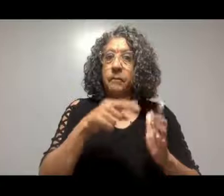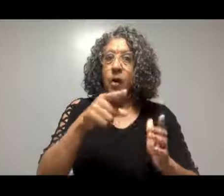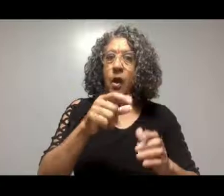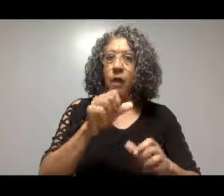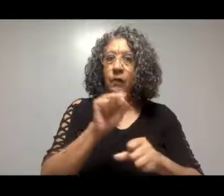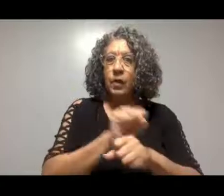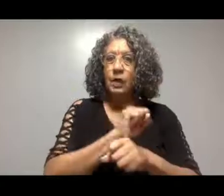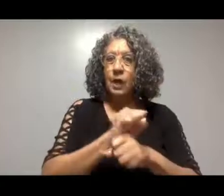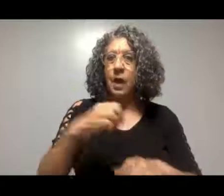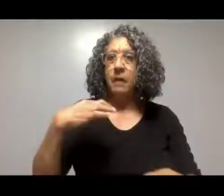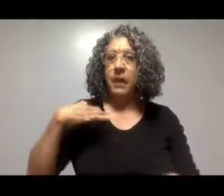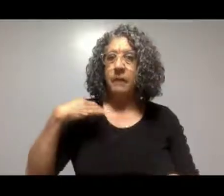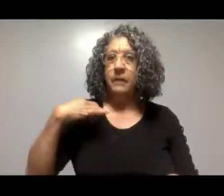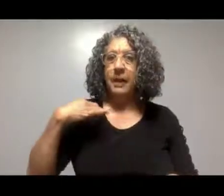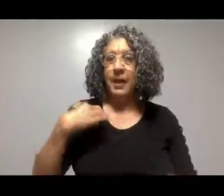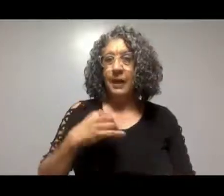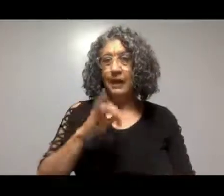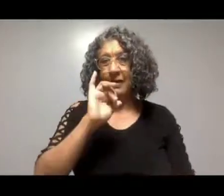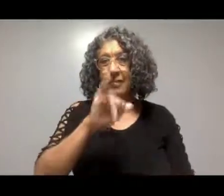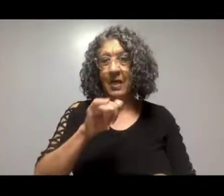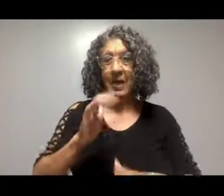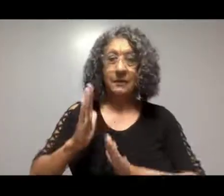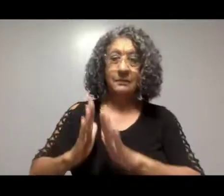Here's an example of a job application.